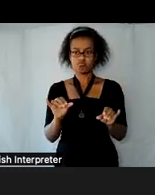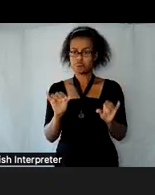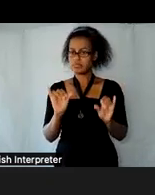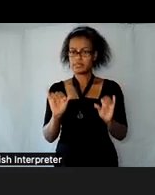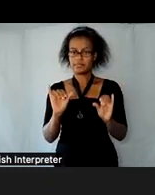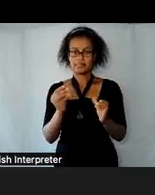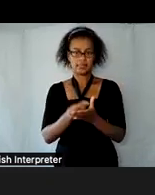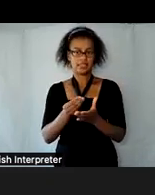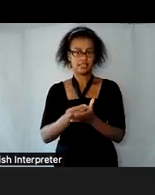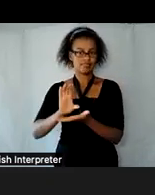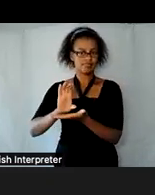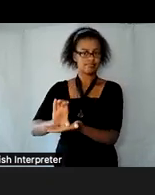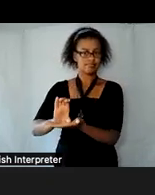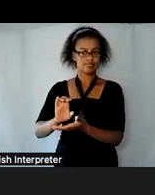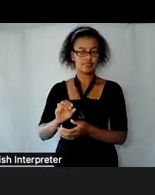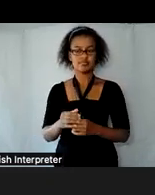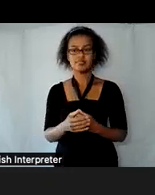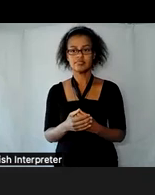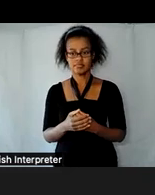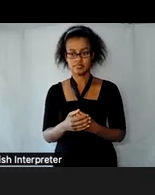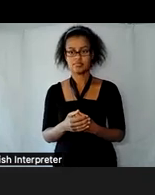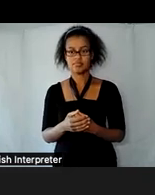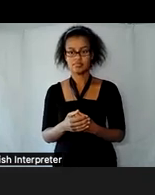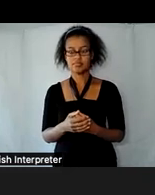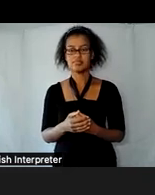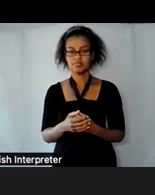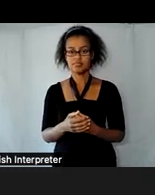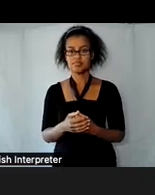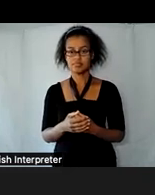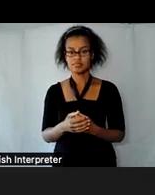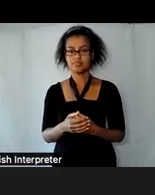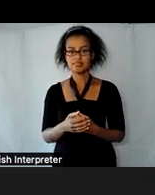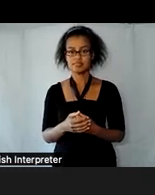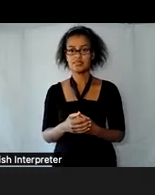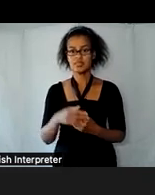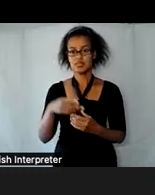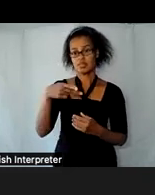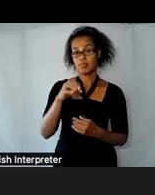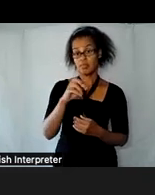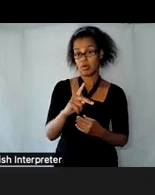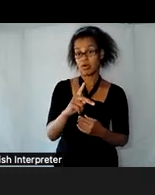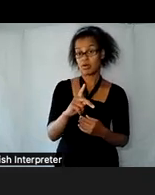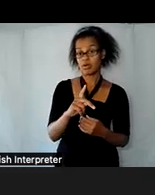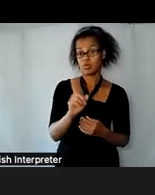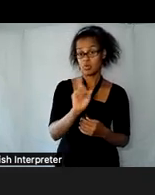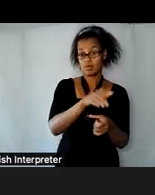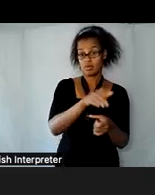It's all the same about the program except for the park list, which changes every year slightly.